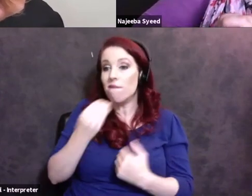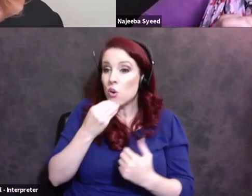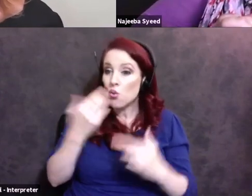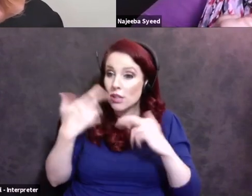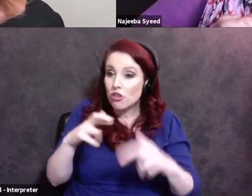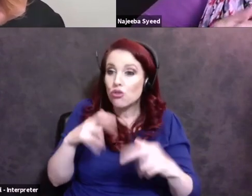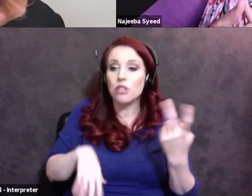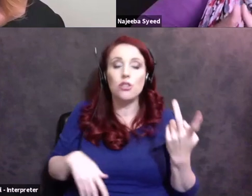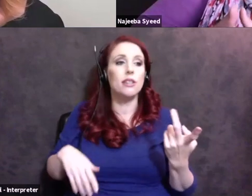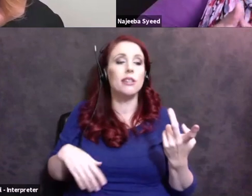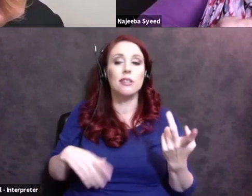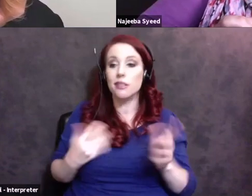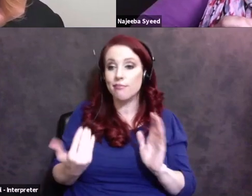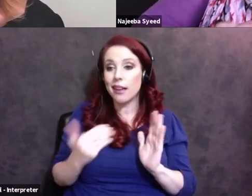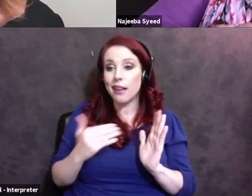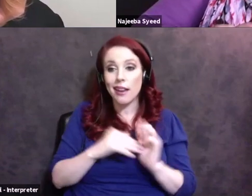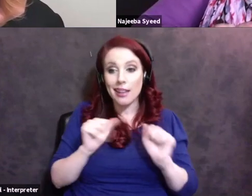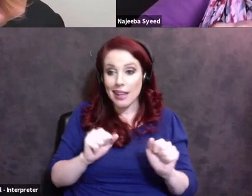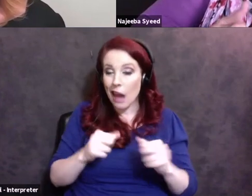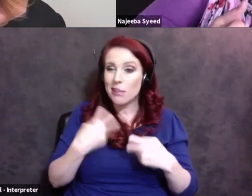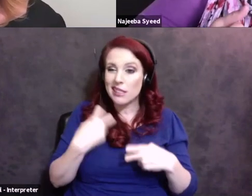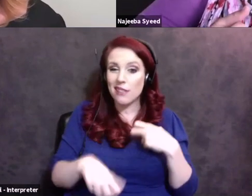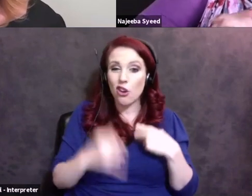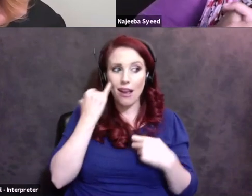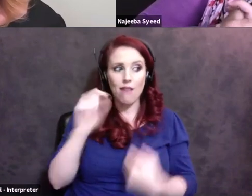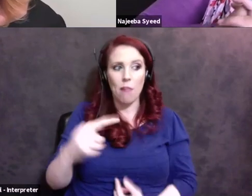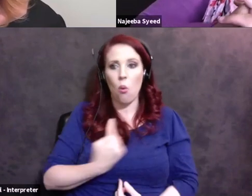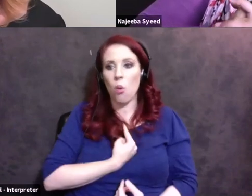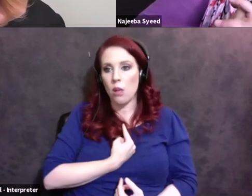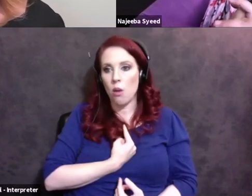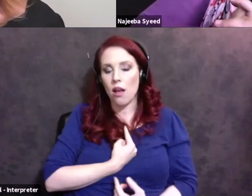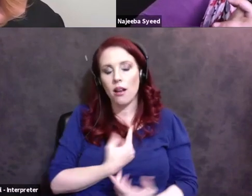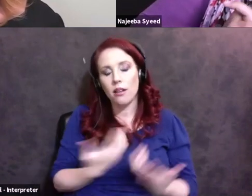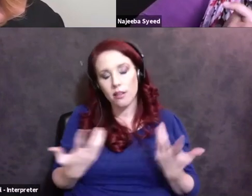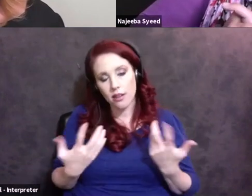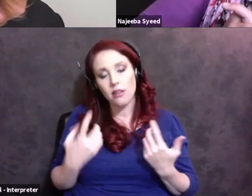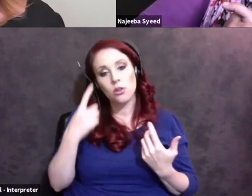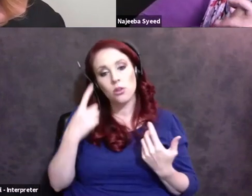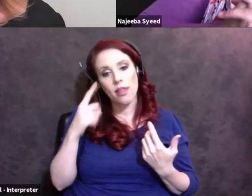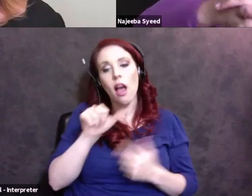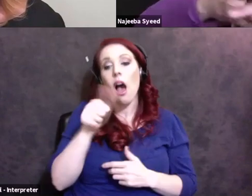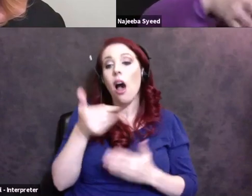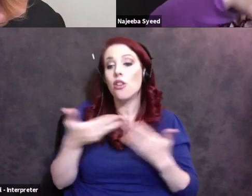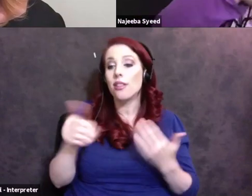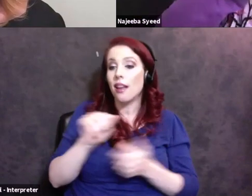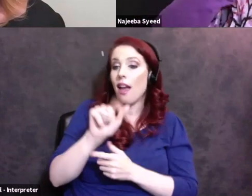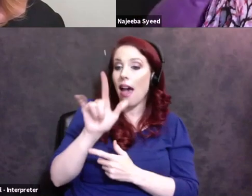It can be difficult when you are the only one and another thing I think allies can do,